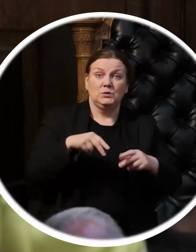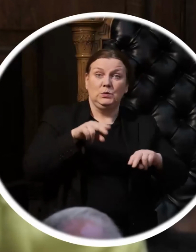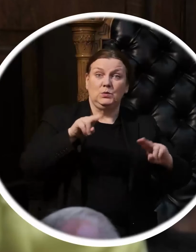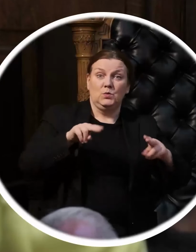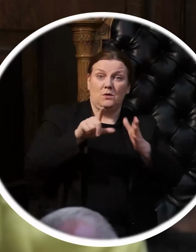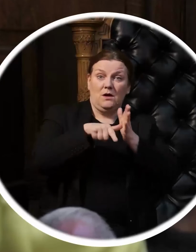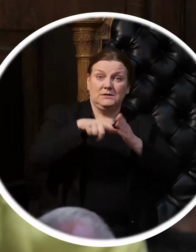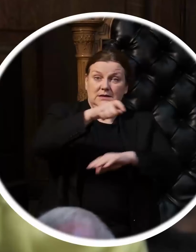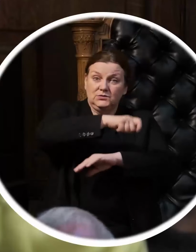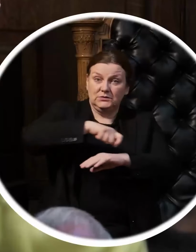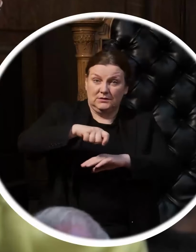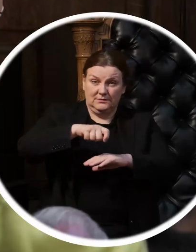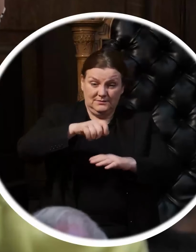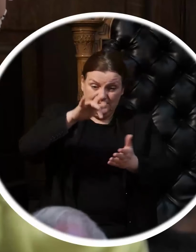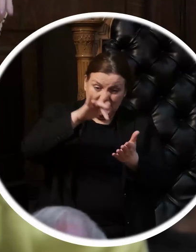focal point of a streetscape.